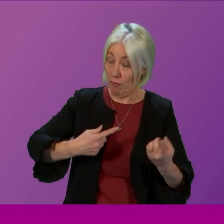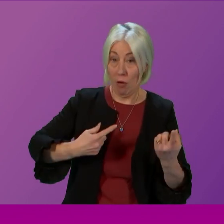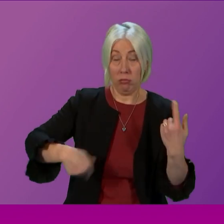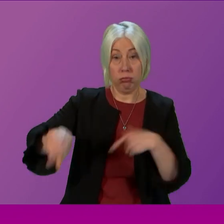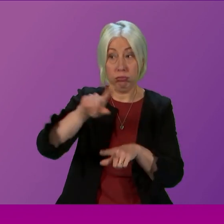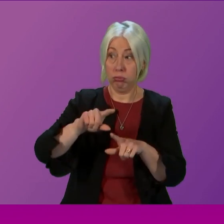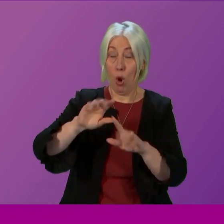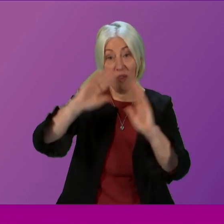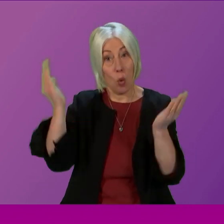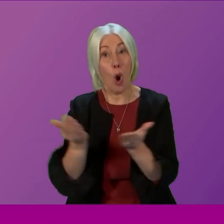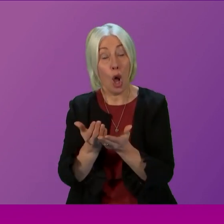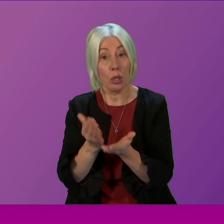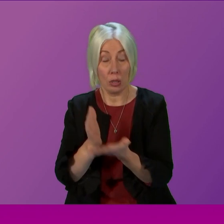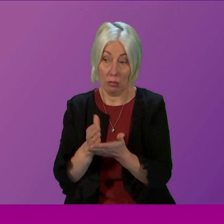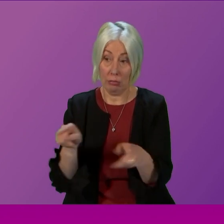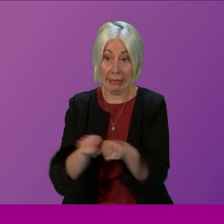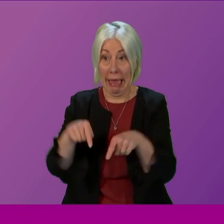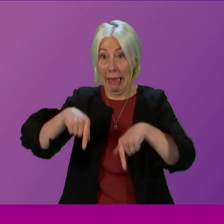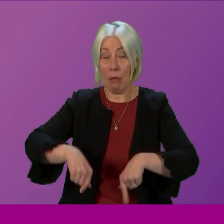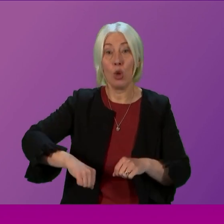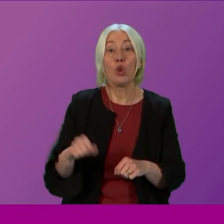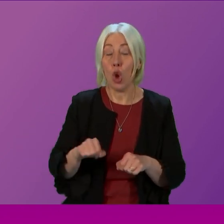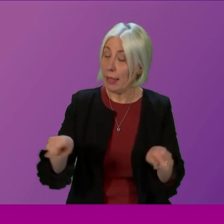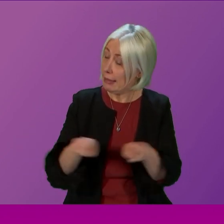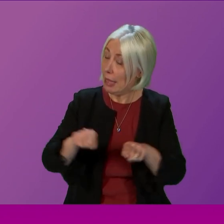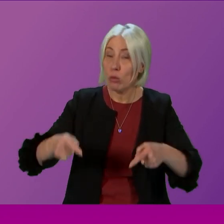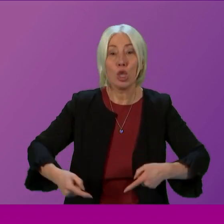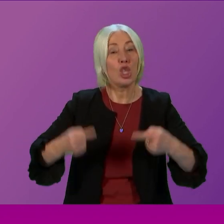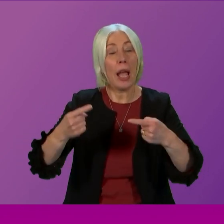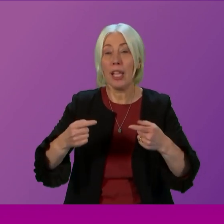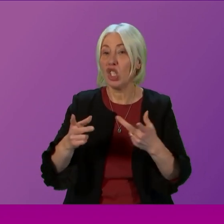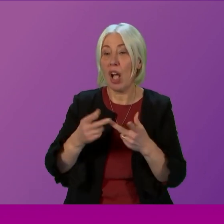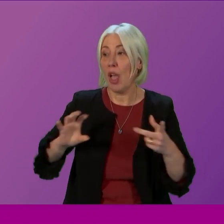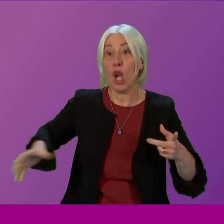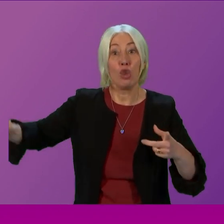the world, and Scotland faces the same challenges as many other countries face.